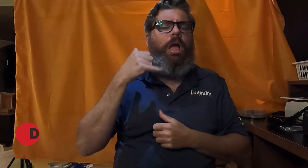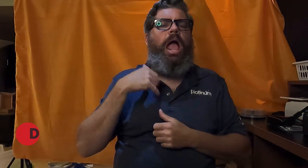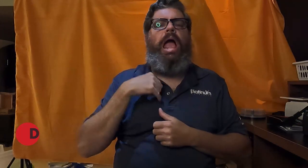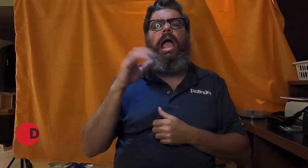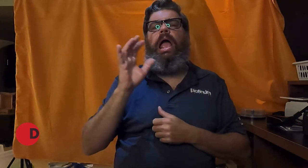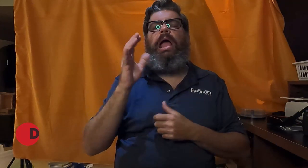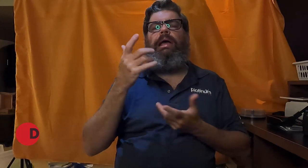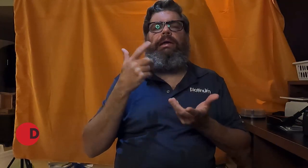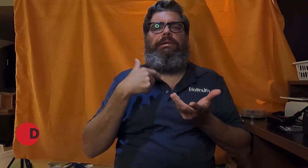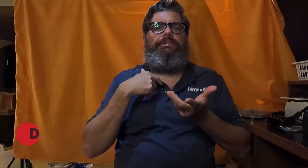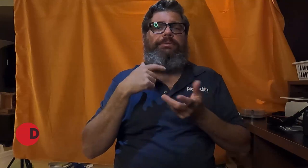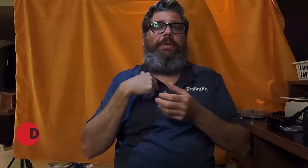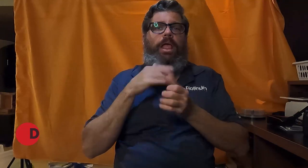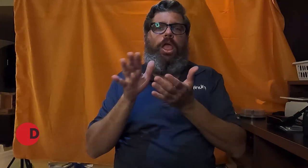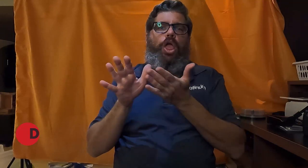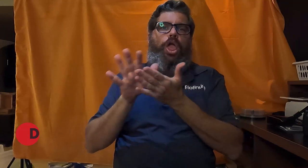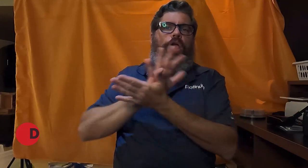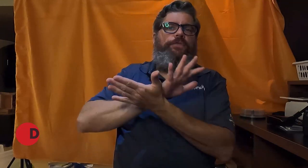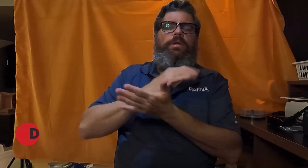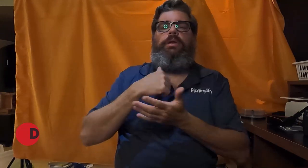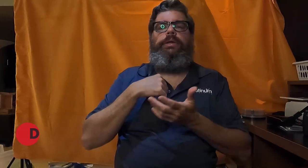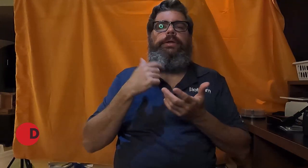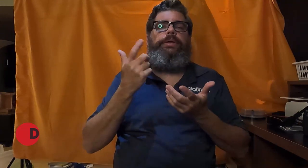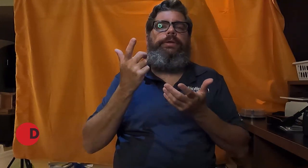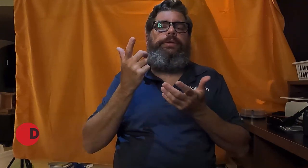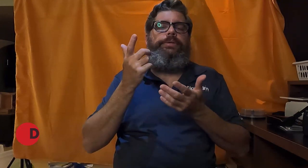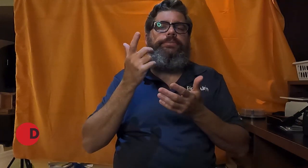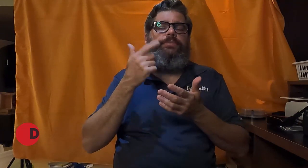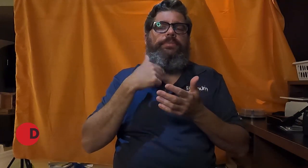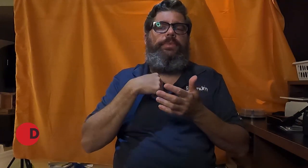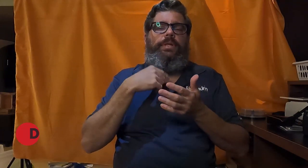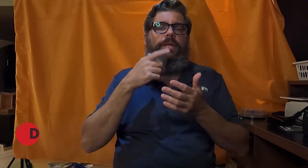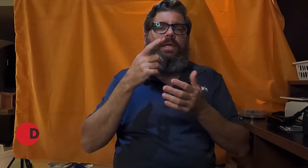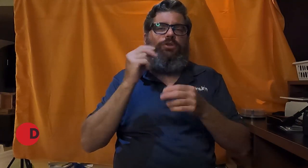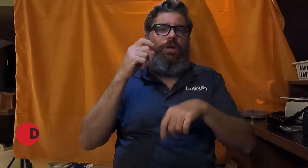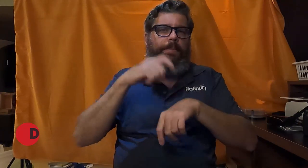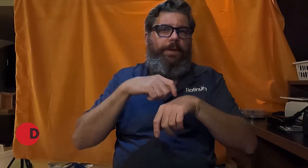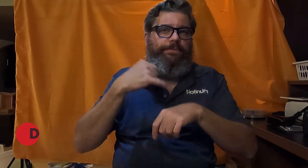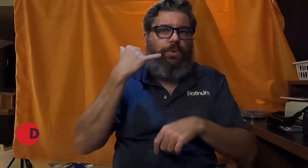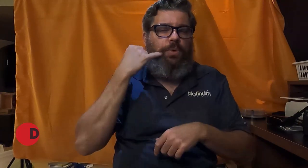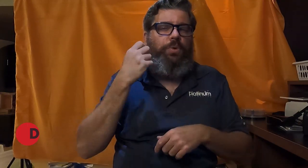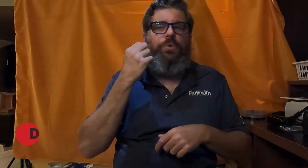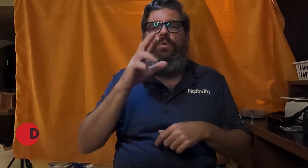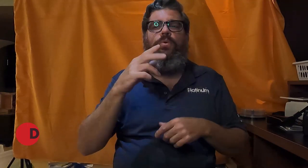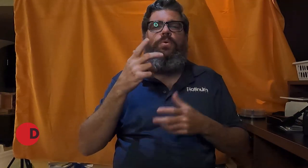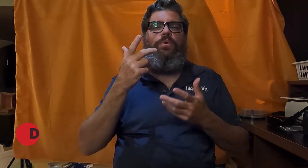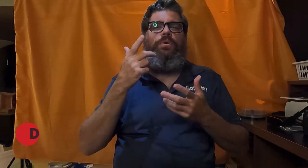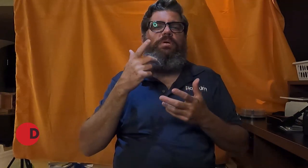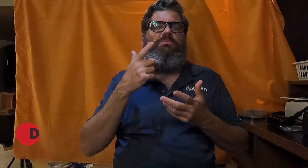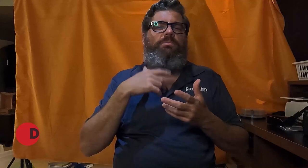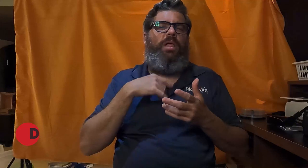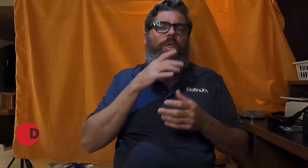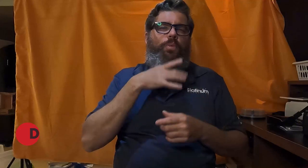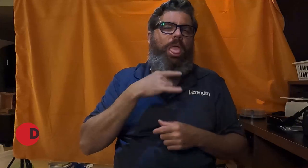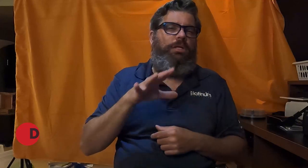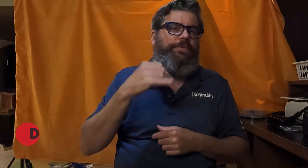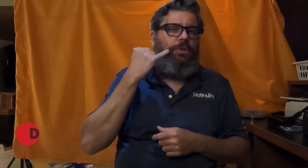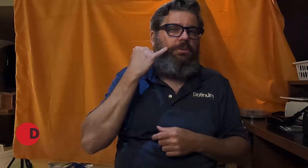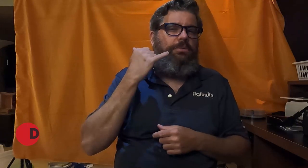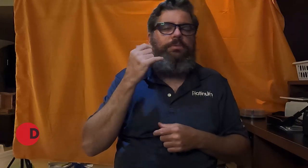I would avoid by saying I did not have the time to call or did not like talking on the phone.